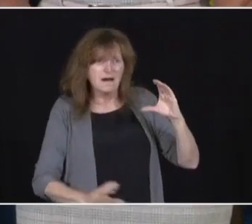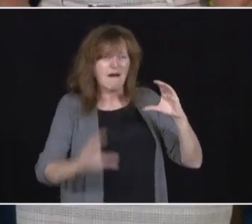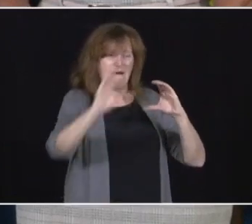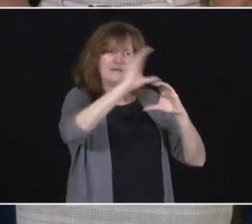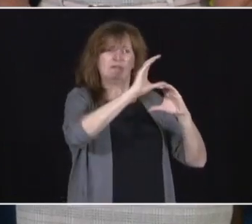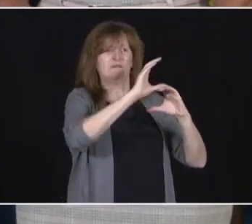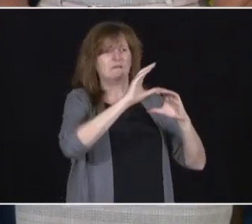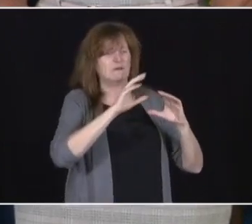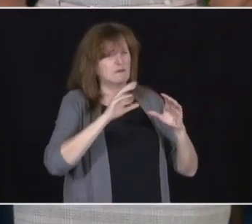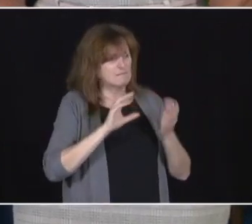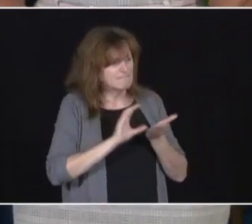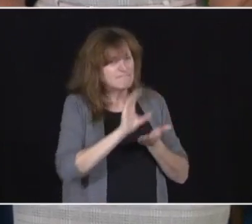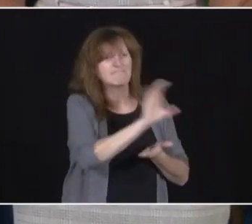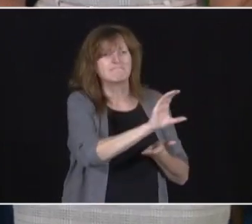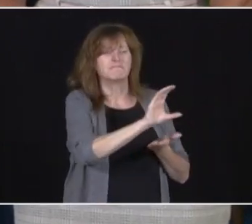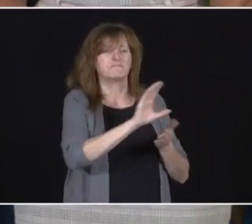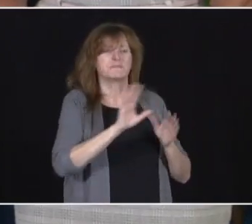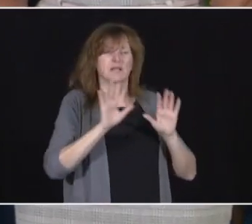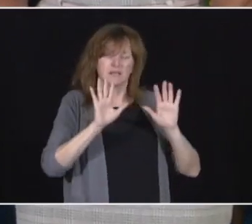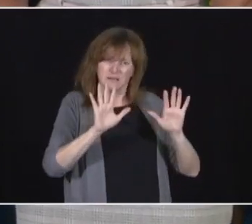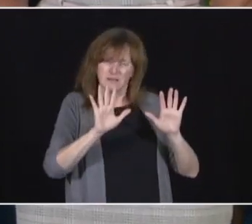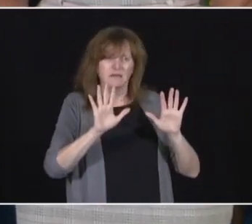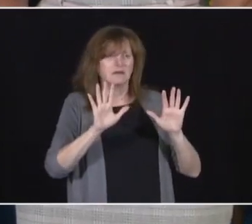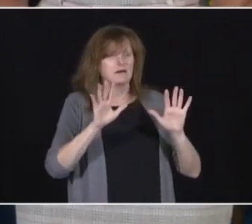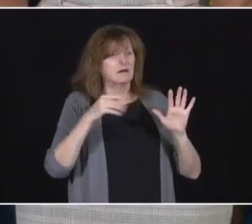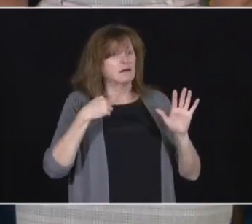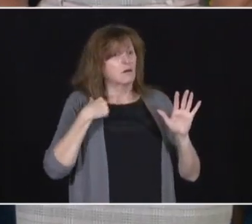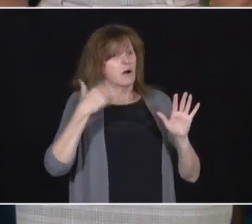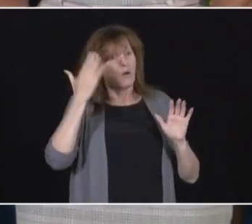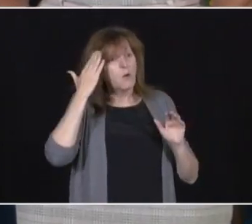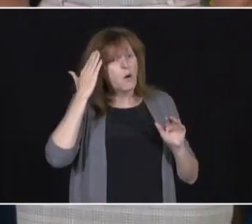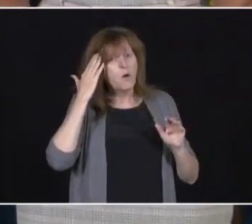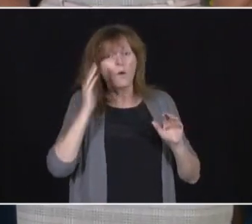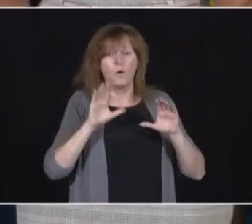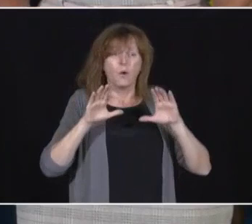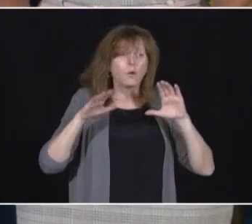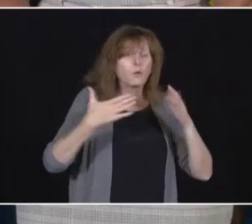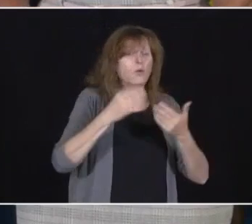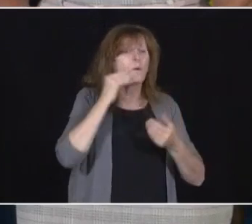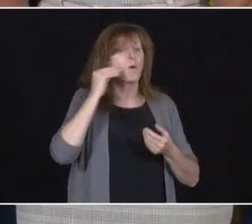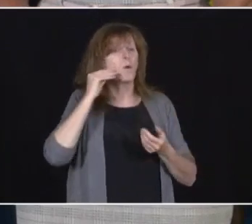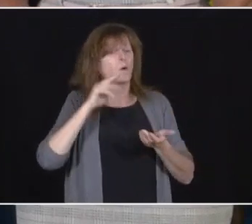We are waiting for the working group to come back because I want to put more money in there.